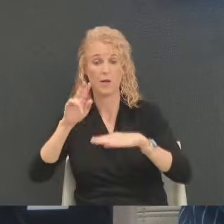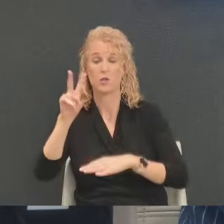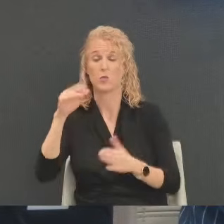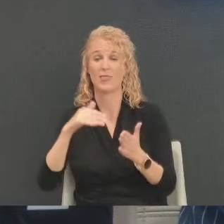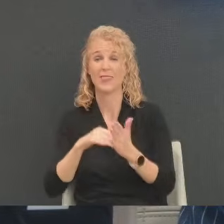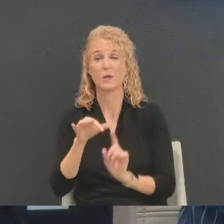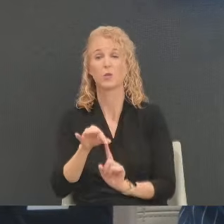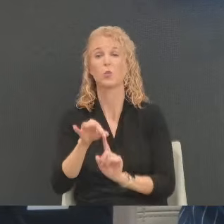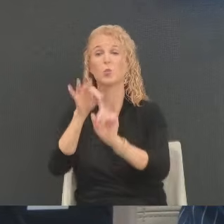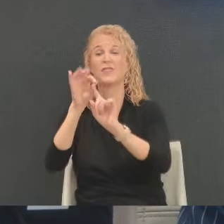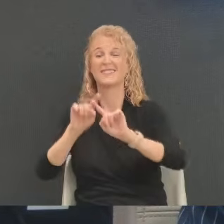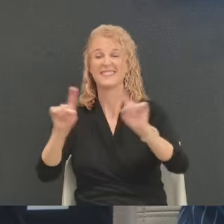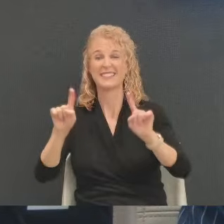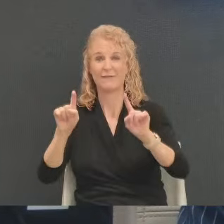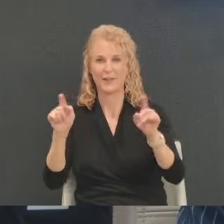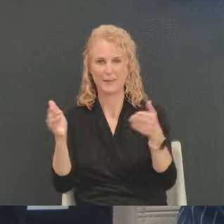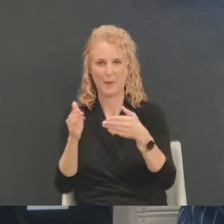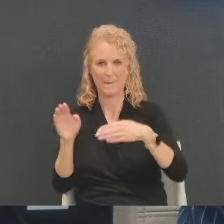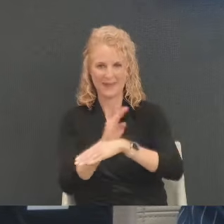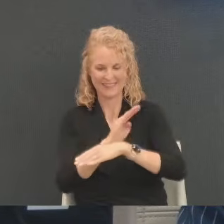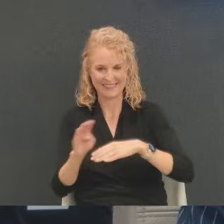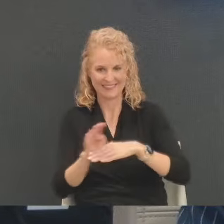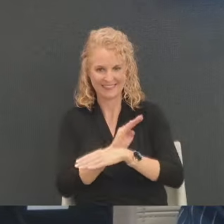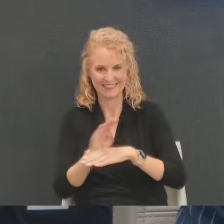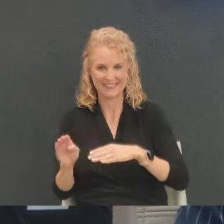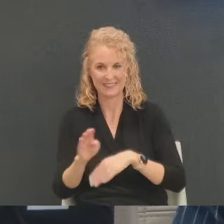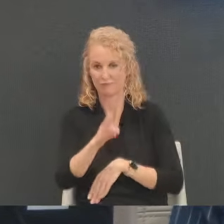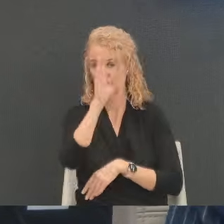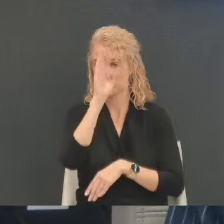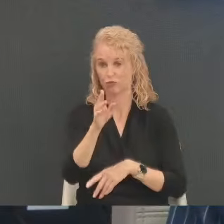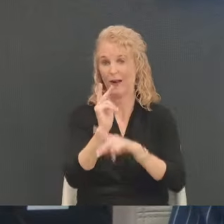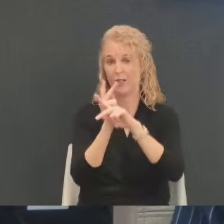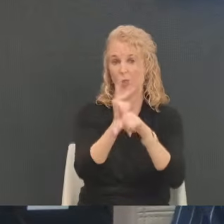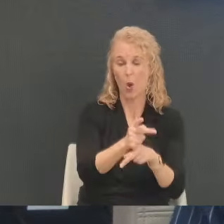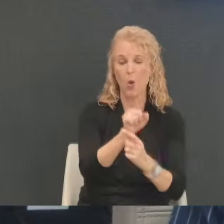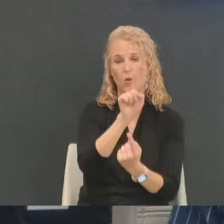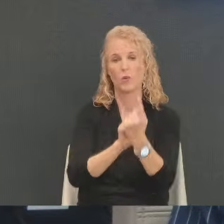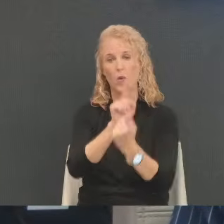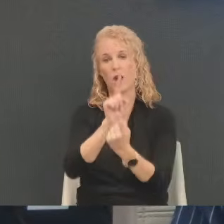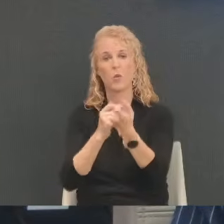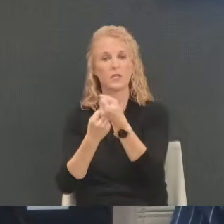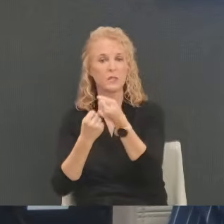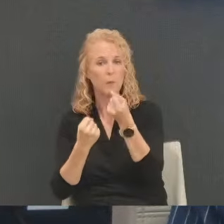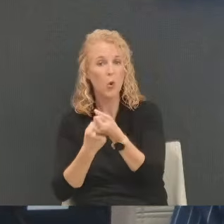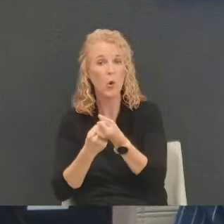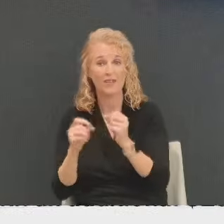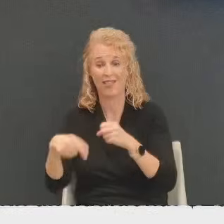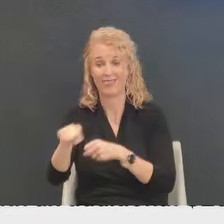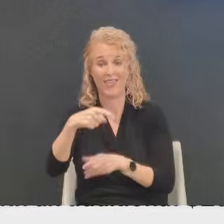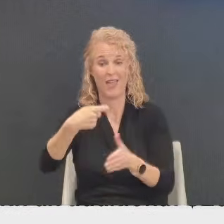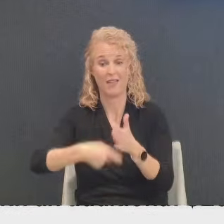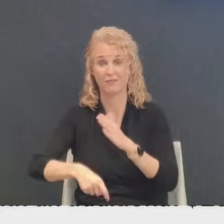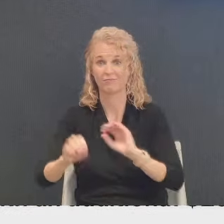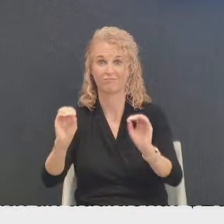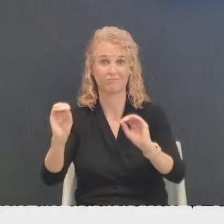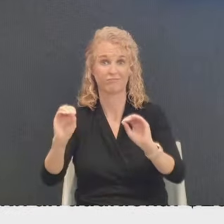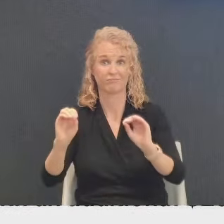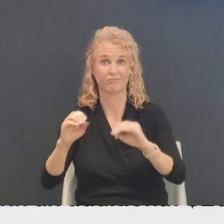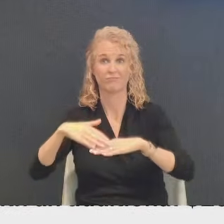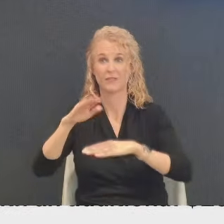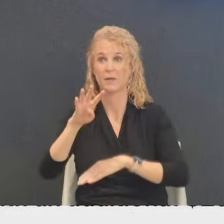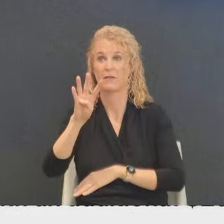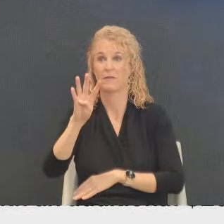small businesses through direct one-on-one support and services at no cost. More than 4,500 coaching,